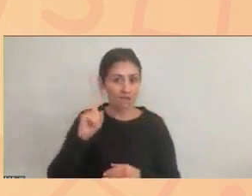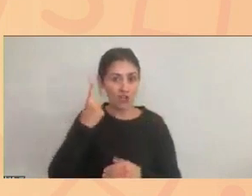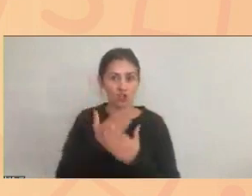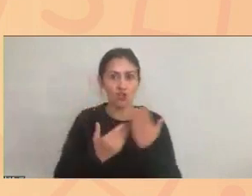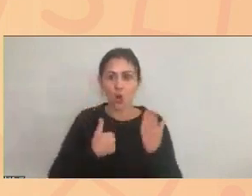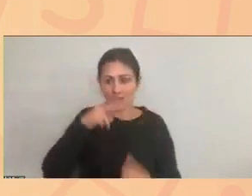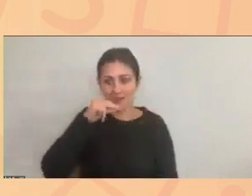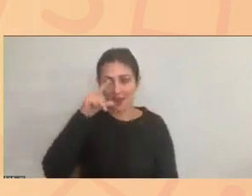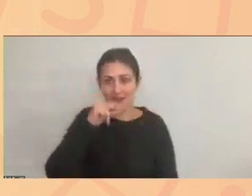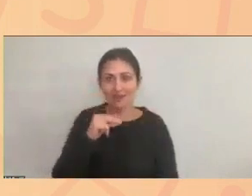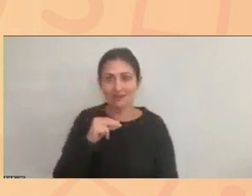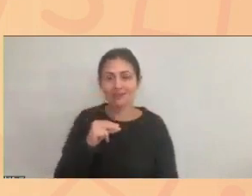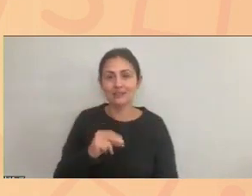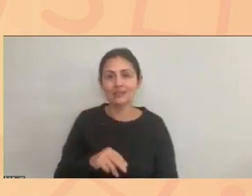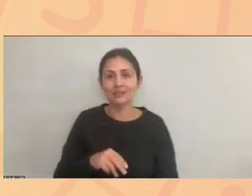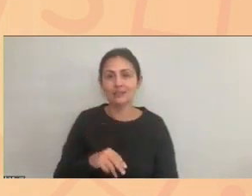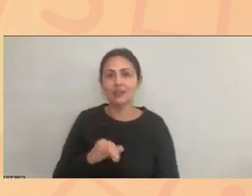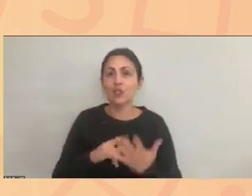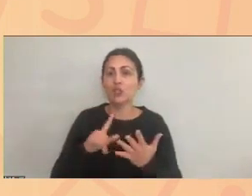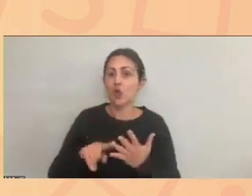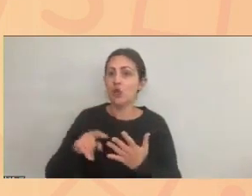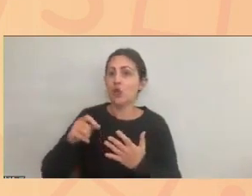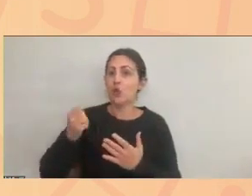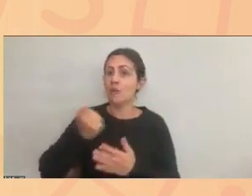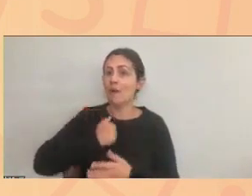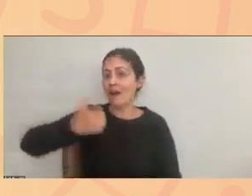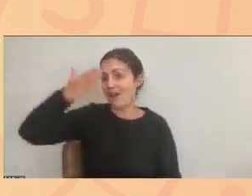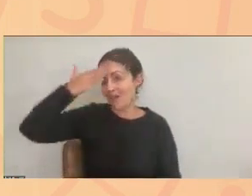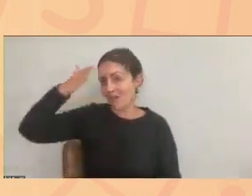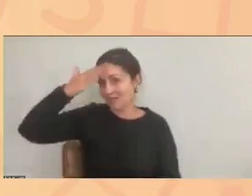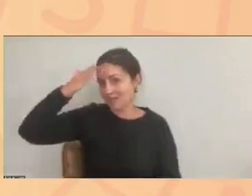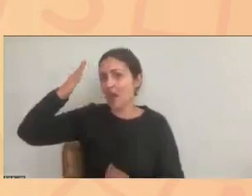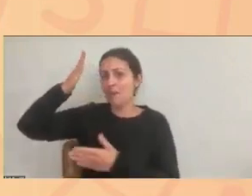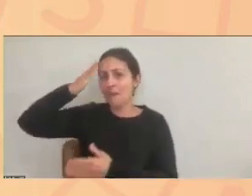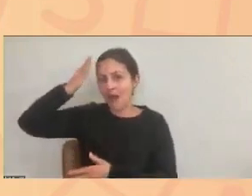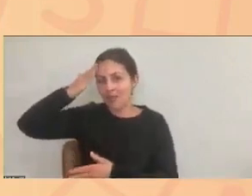like how they taught me, my mothers, auntie grandmothers.